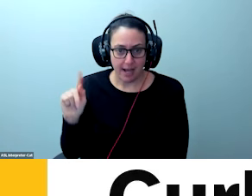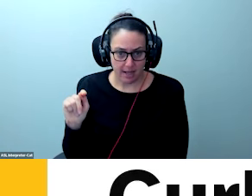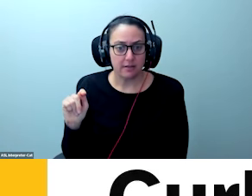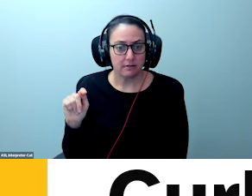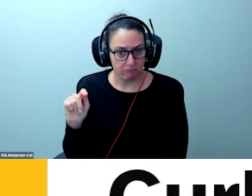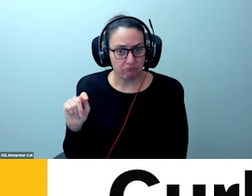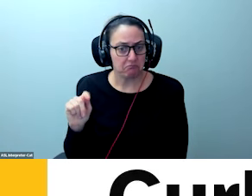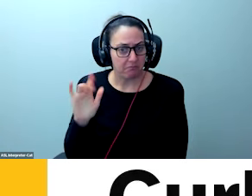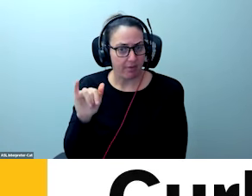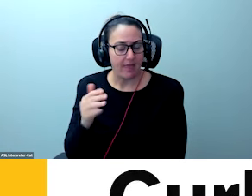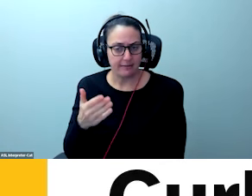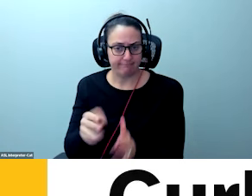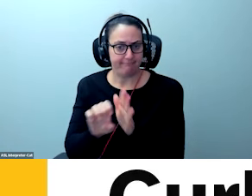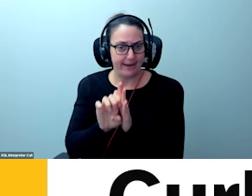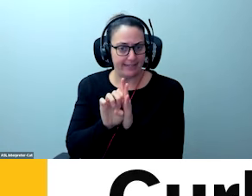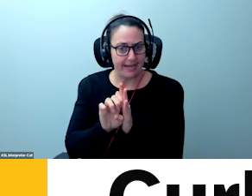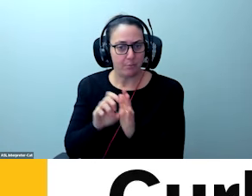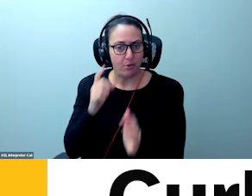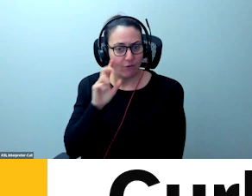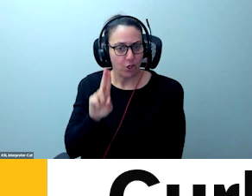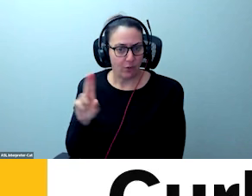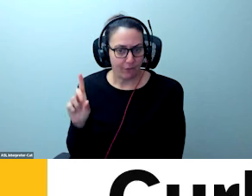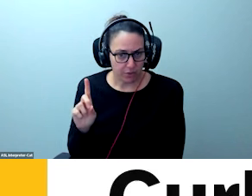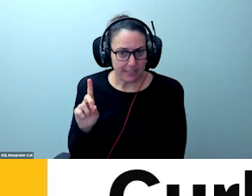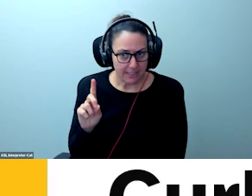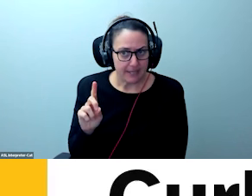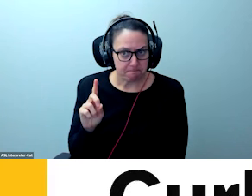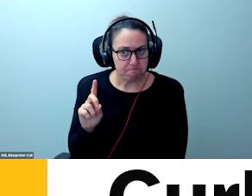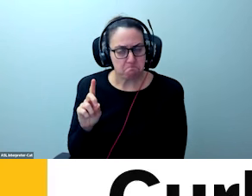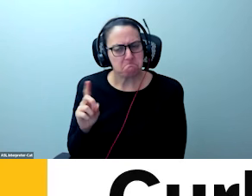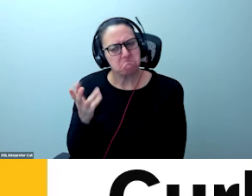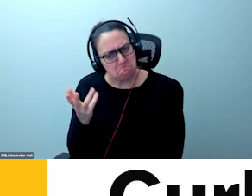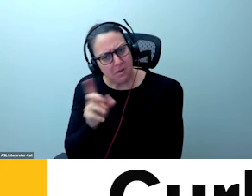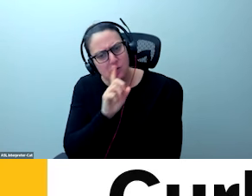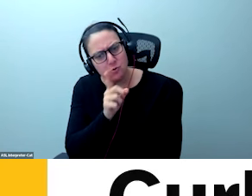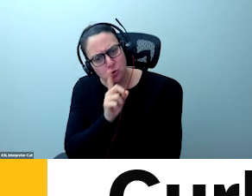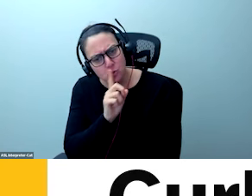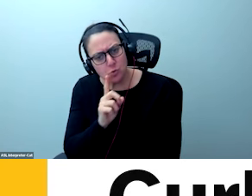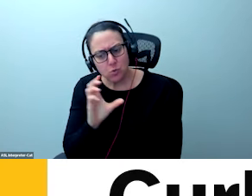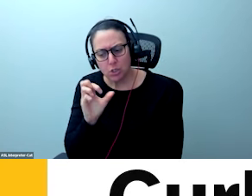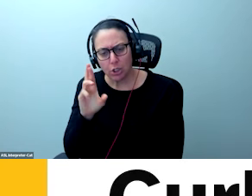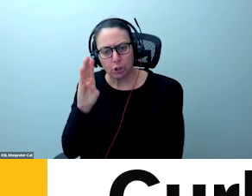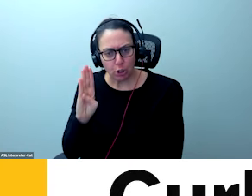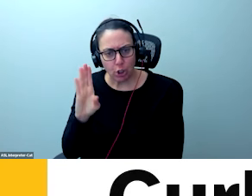as an example of universal design. And I'd say that's true of the curb cut is this artifact